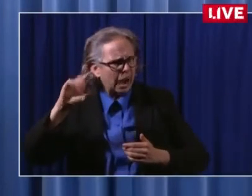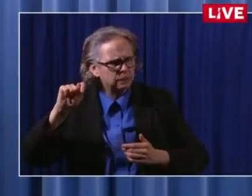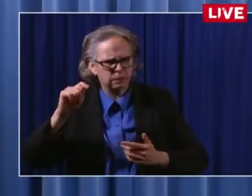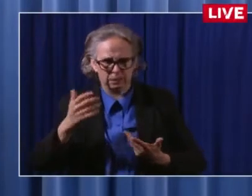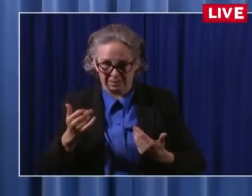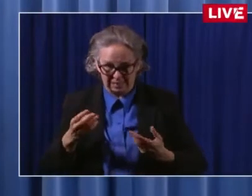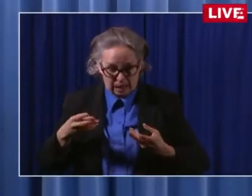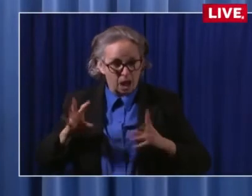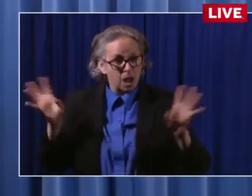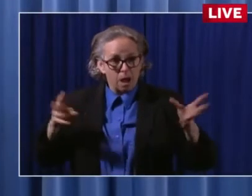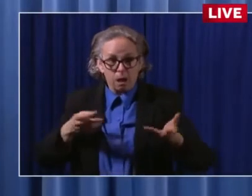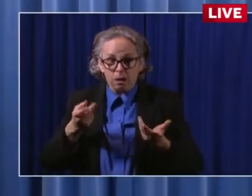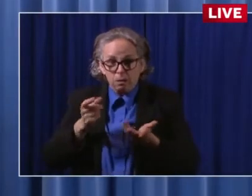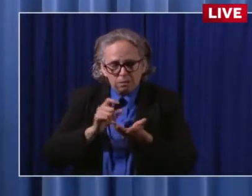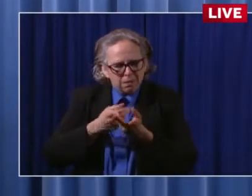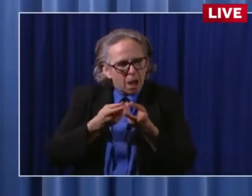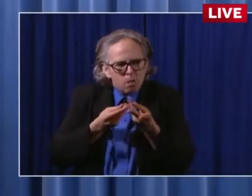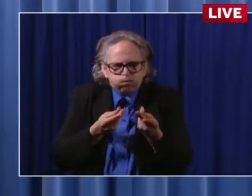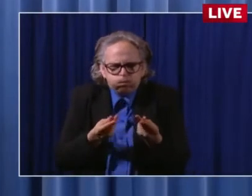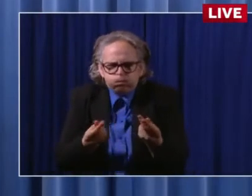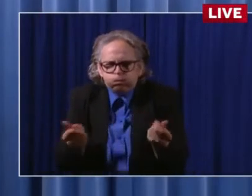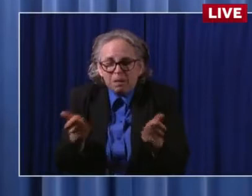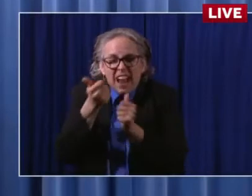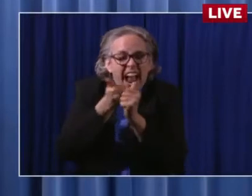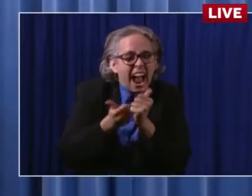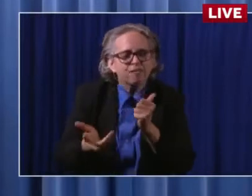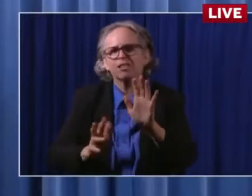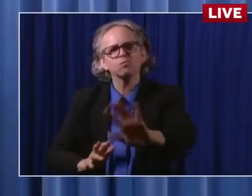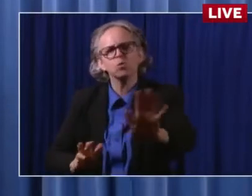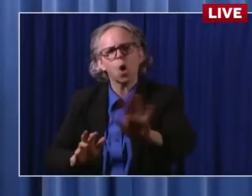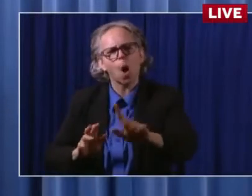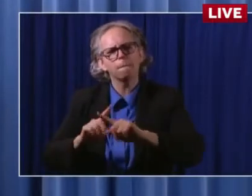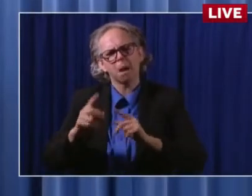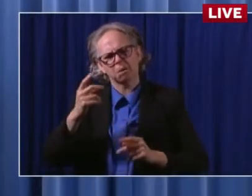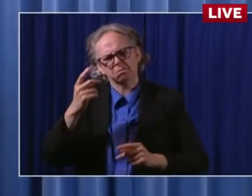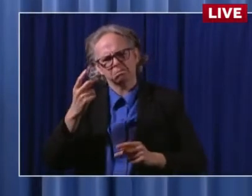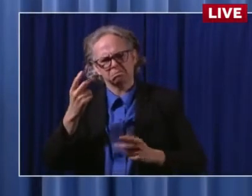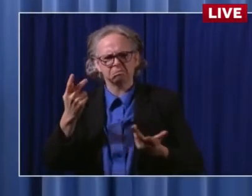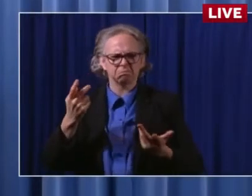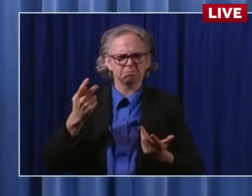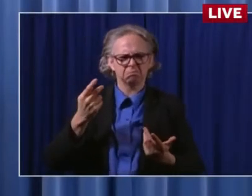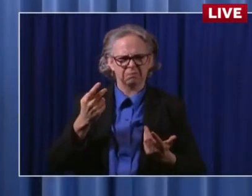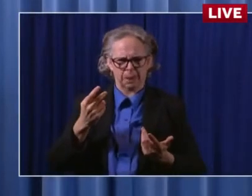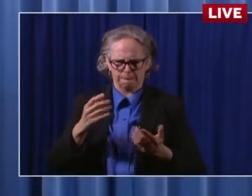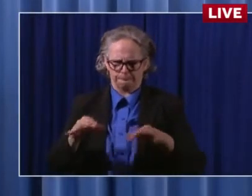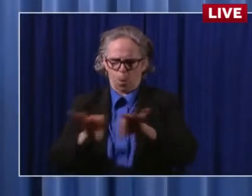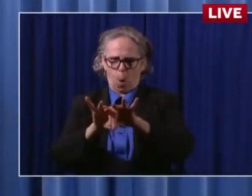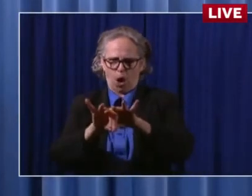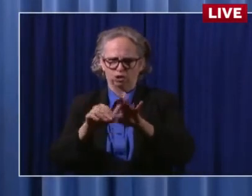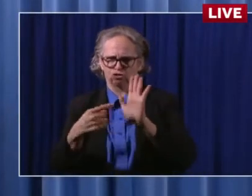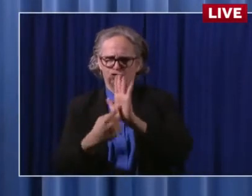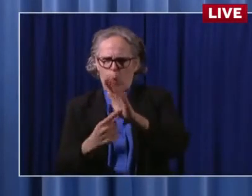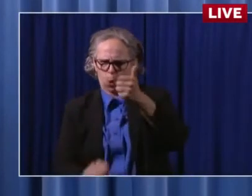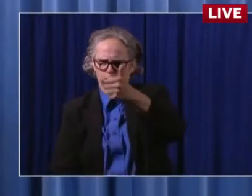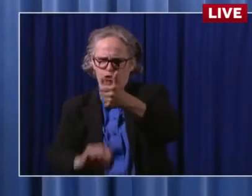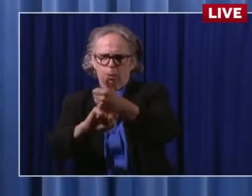WE CERTAINLY REALIZE, HOWEVER, THAT IT MAY NOT COVER ALL THE INCREASED EXPENSES SCHOOLS PHASE DURING THIS PANDEMIC.